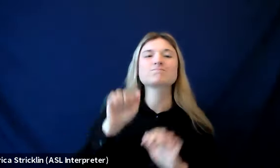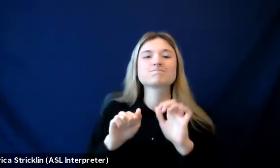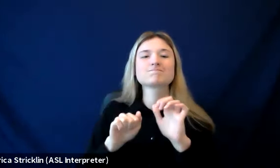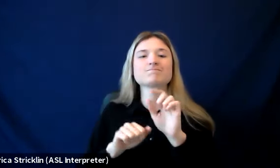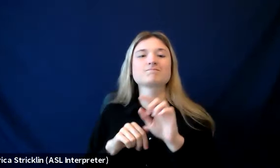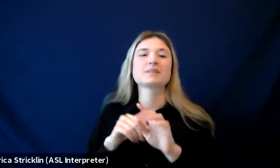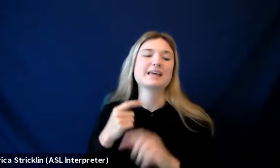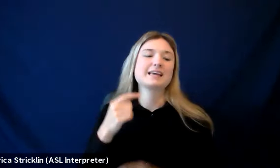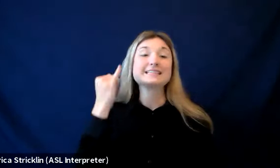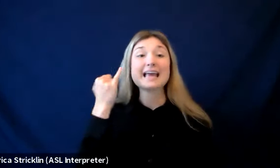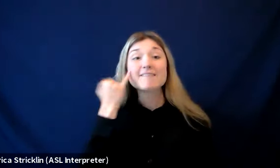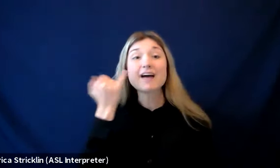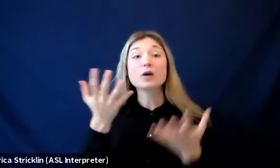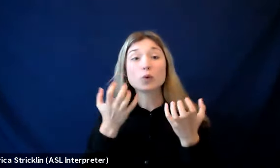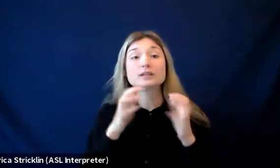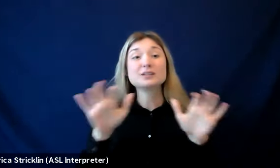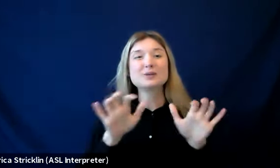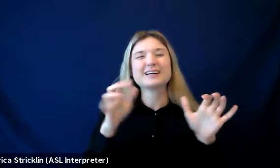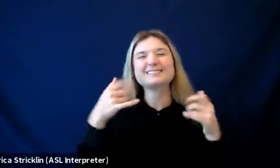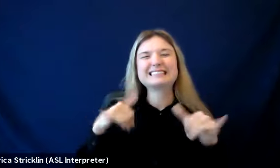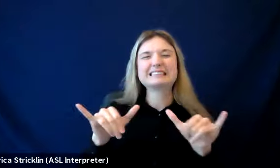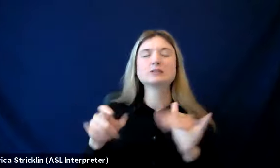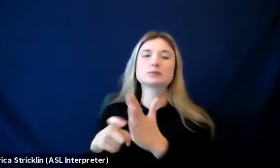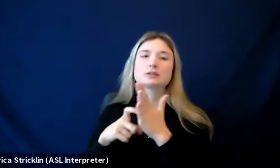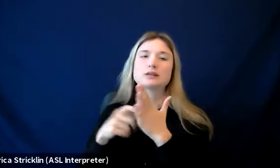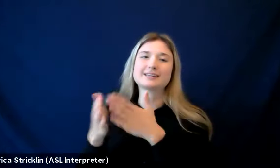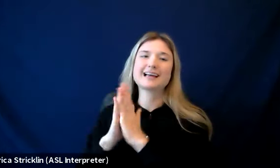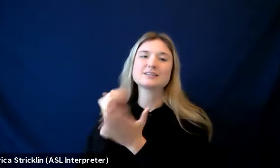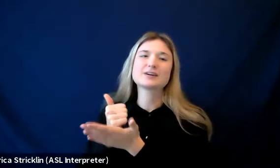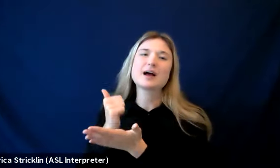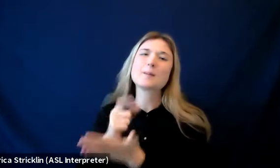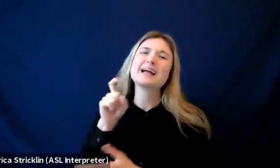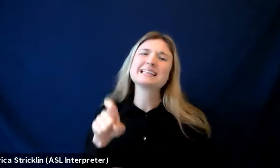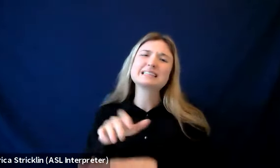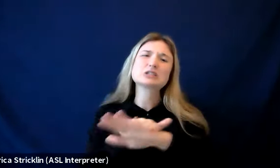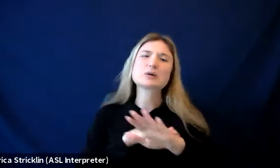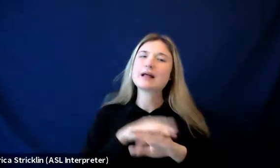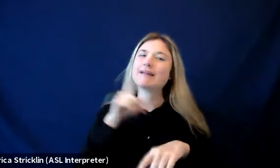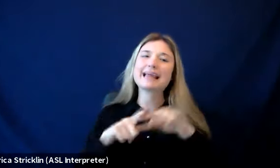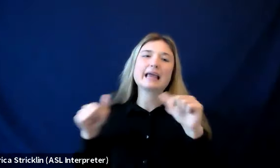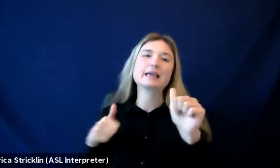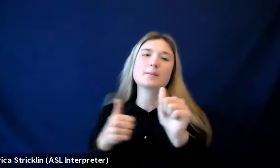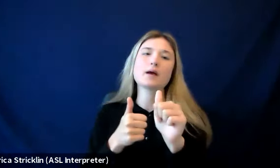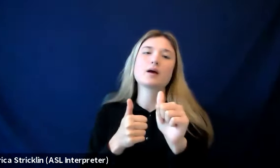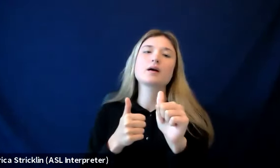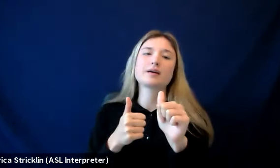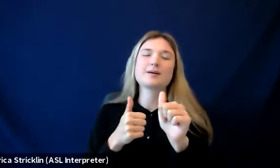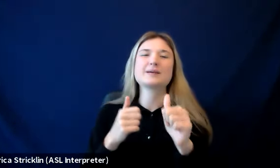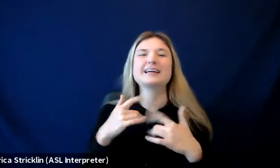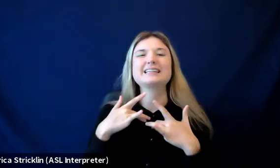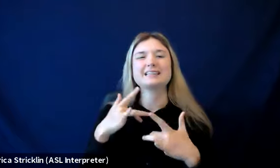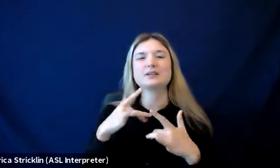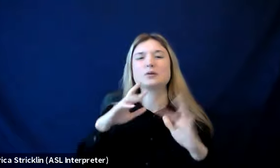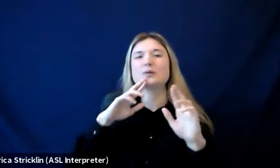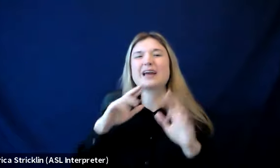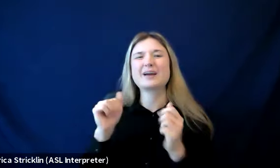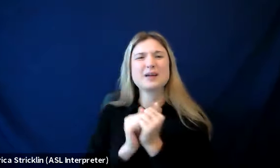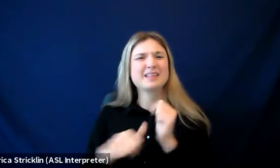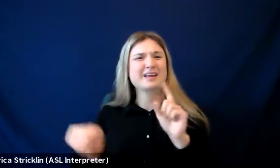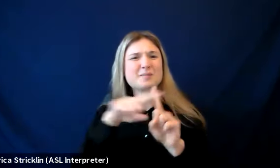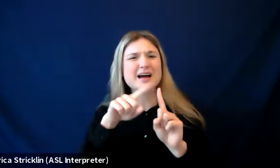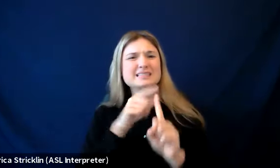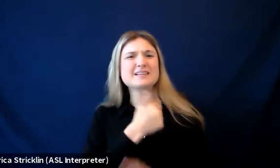to ask for help. Sometimes I have to tell people to slow down that I can't keep up. And just for them to react and with such a positive attitude and help me to accomplish something.